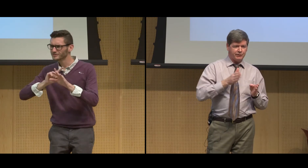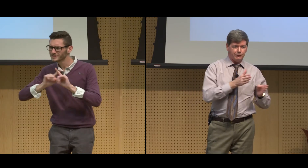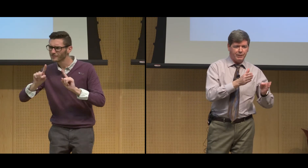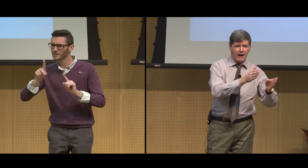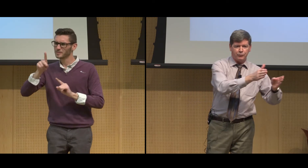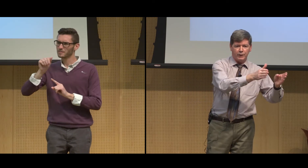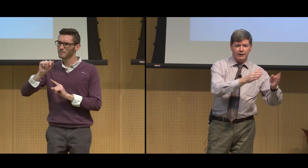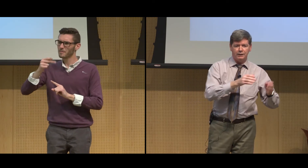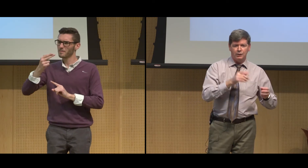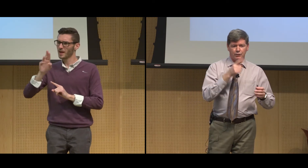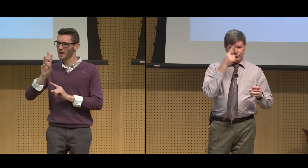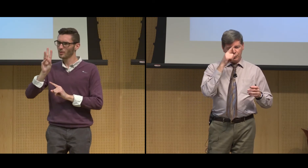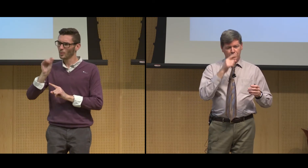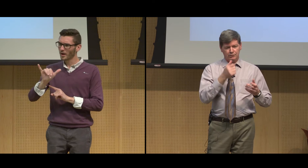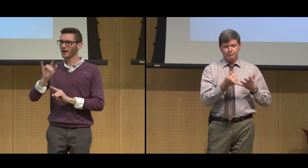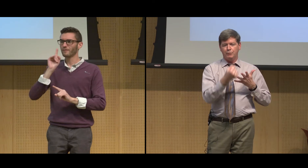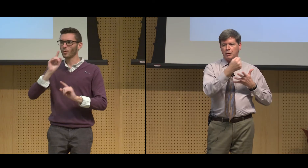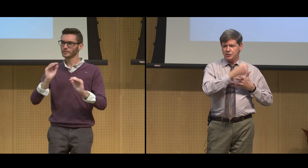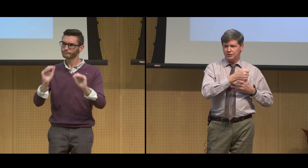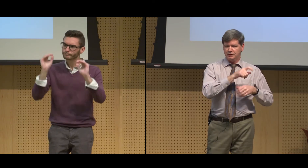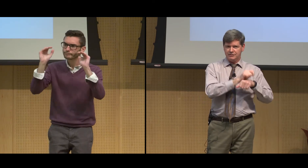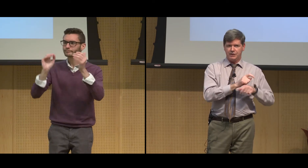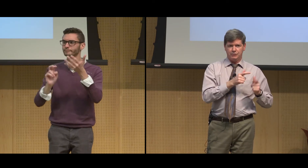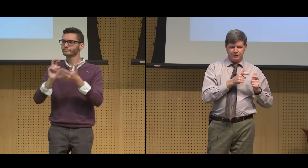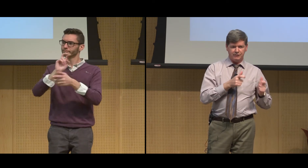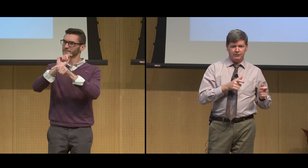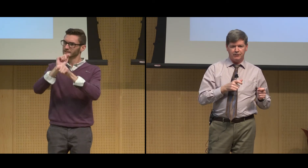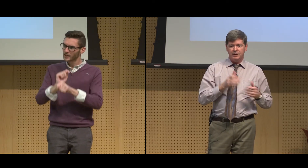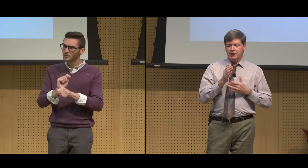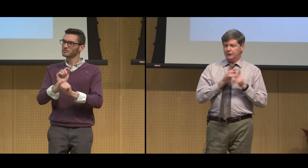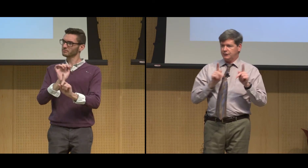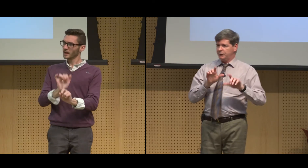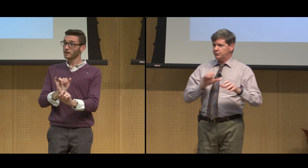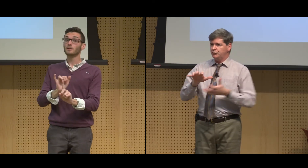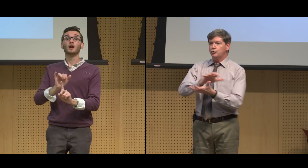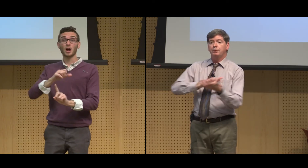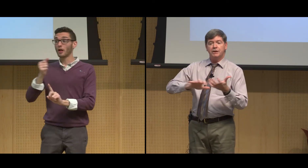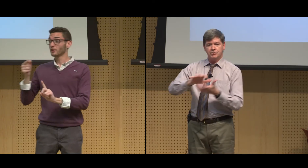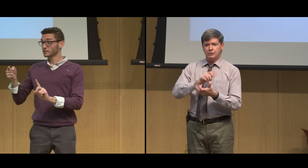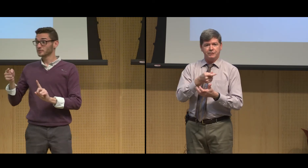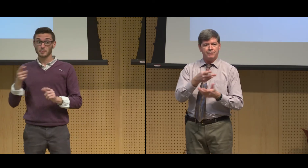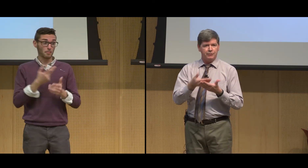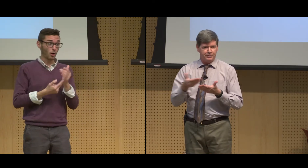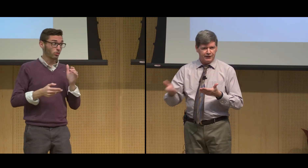and they need their particular pathway for promotion and tenure, et cetera, and some people do